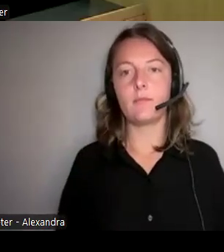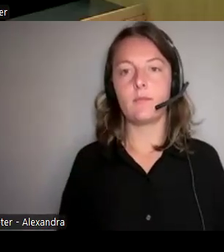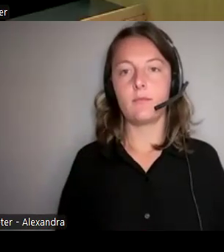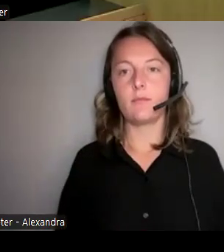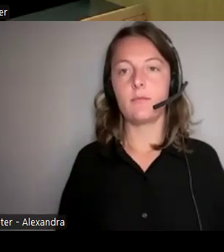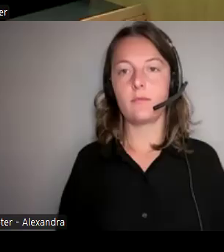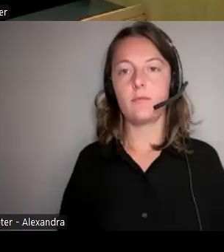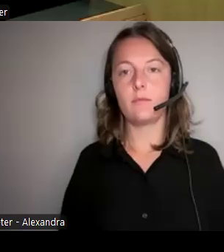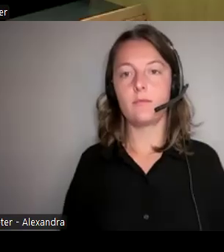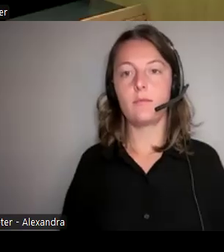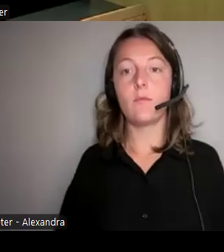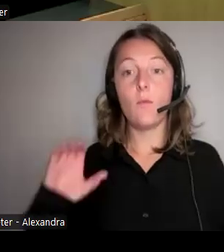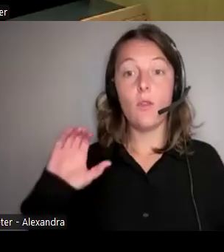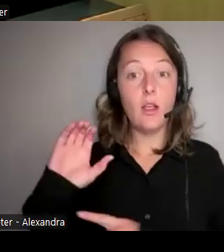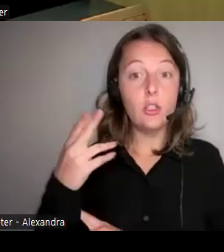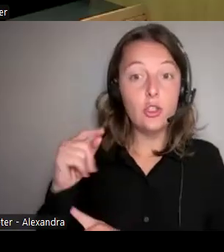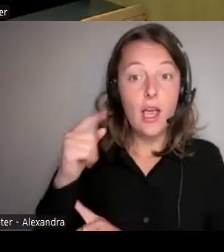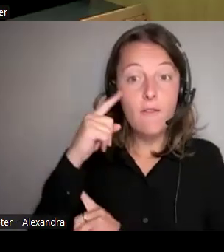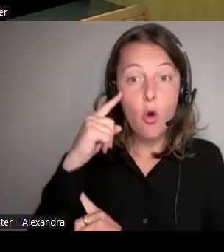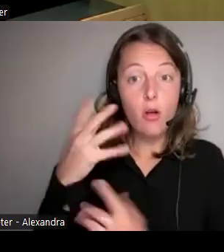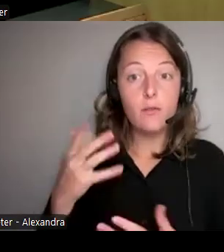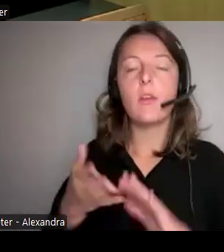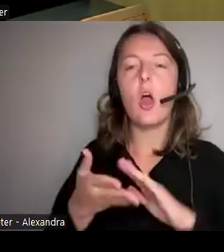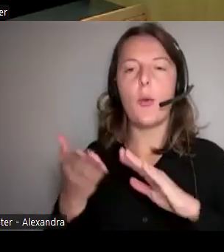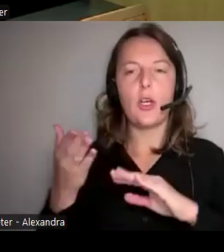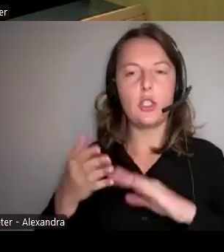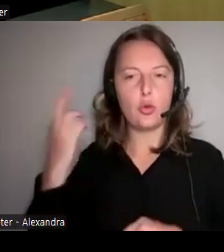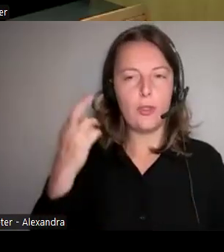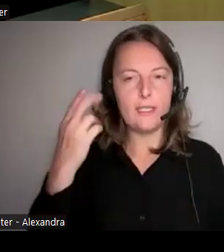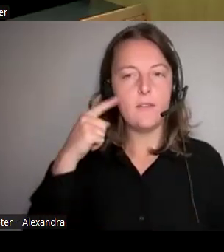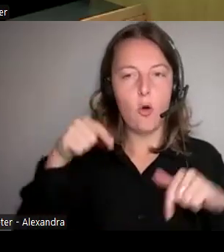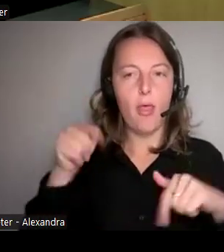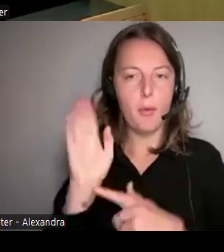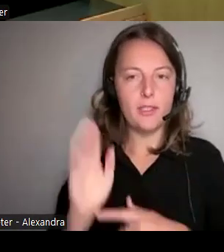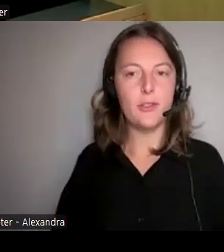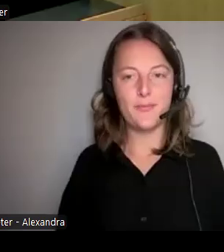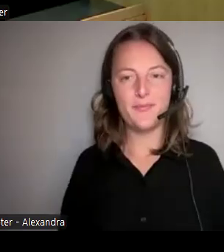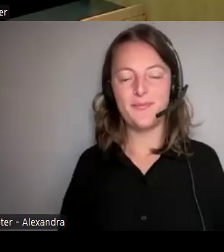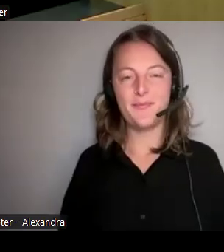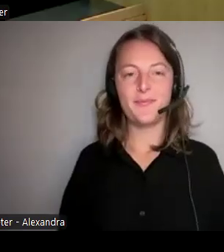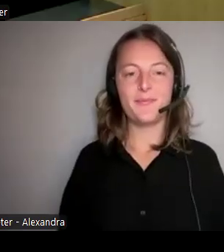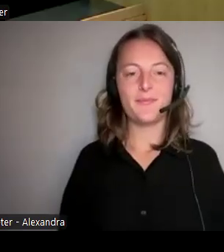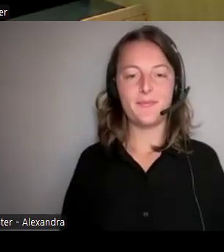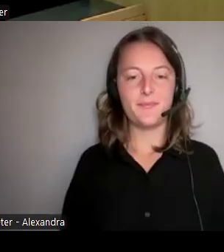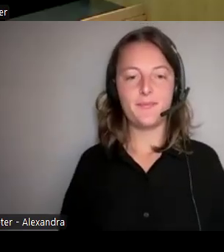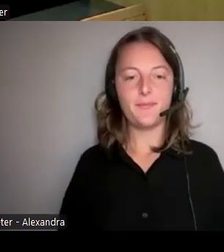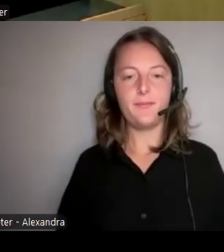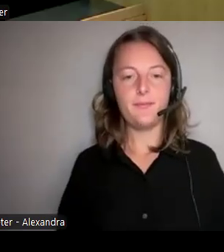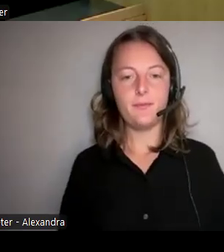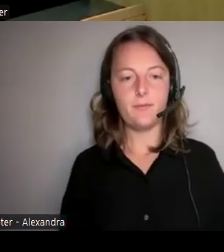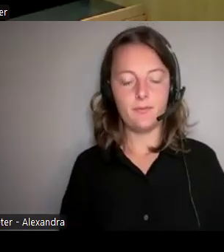for operational functions uh for the presentation. So thank you for doing that as well. Um so this